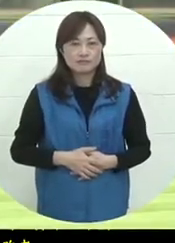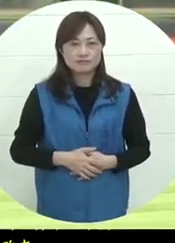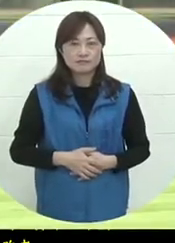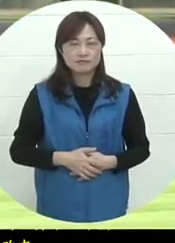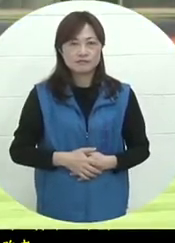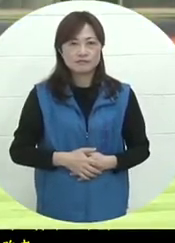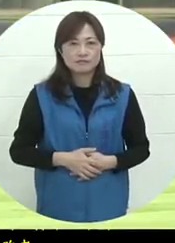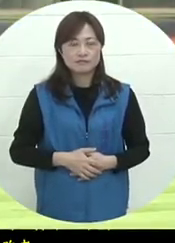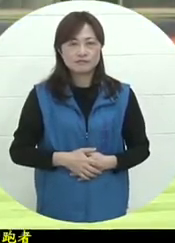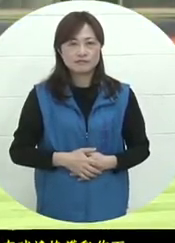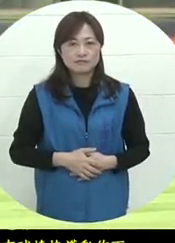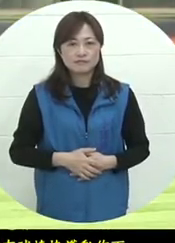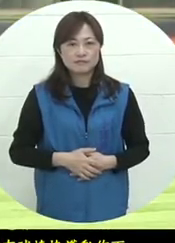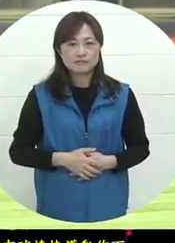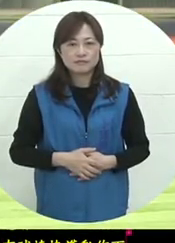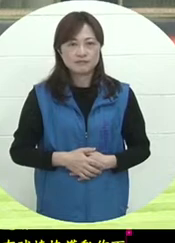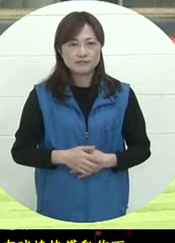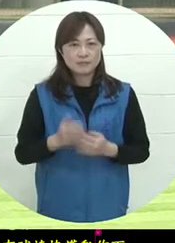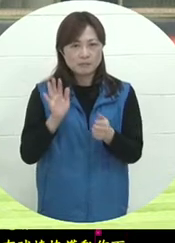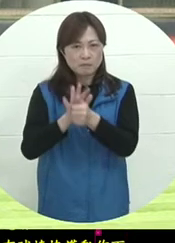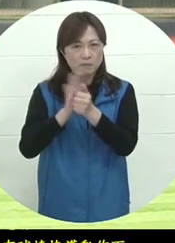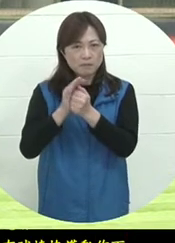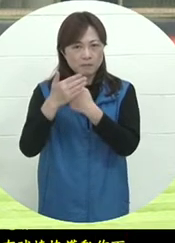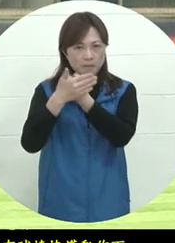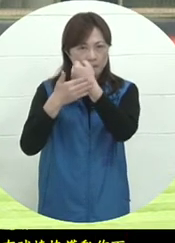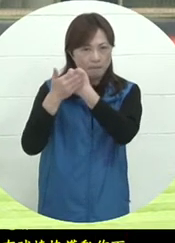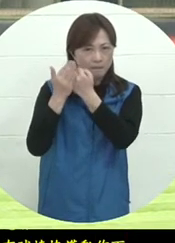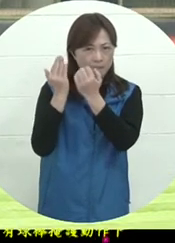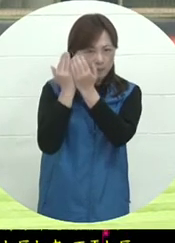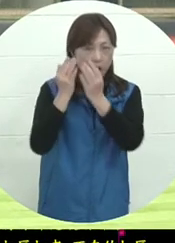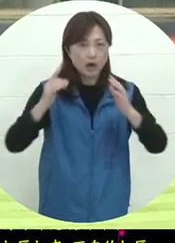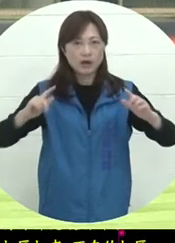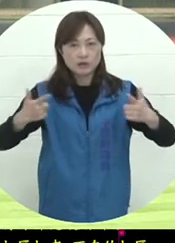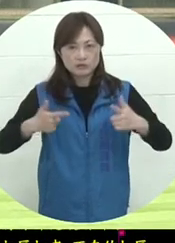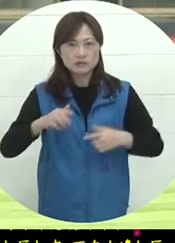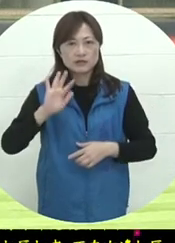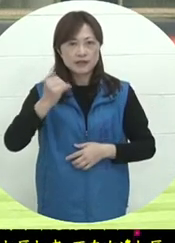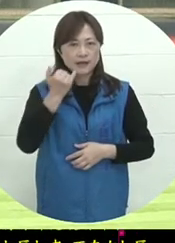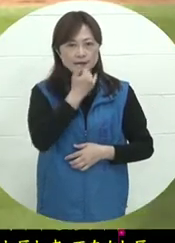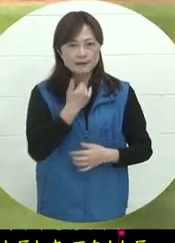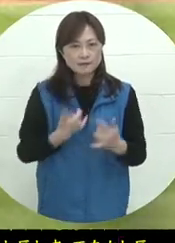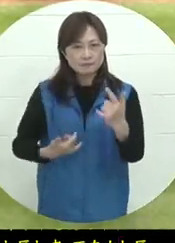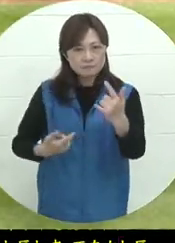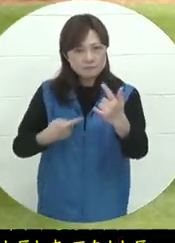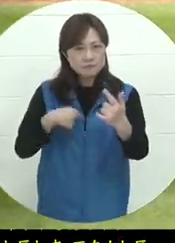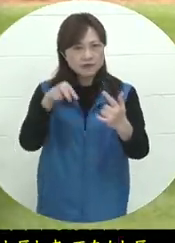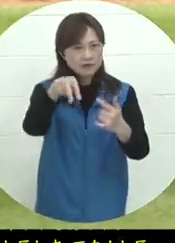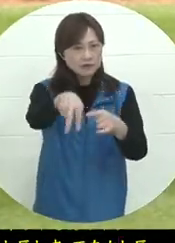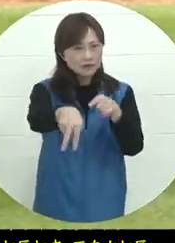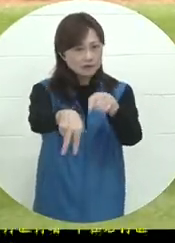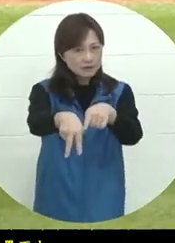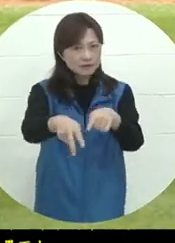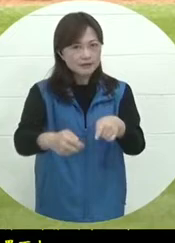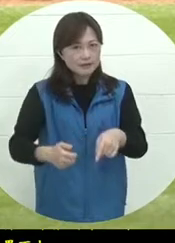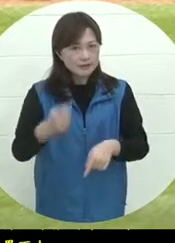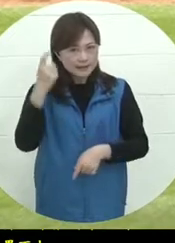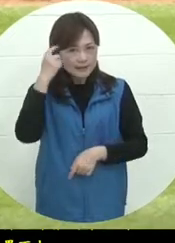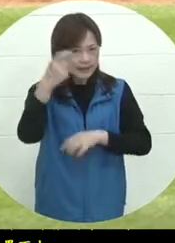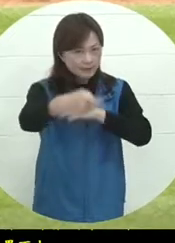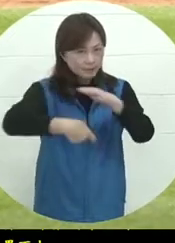that good. It is big, but it may distract the fielder. Ignore the runner on second base. In fact, his real intention is to start stealing bases.